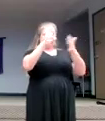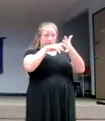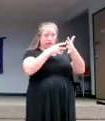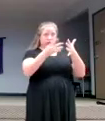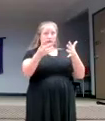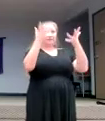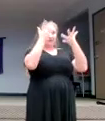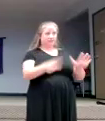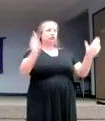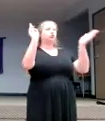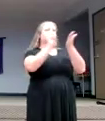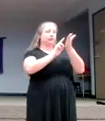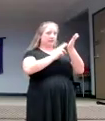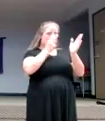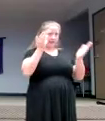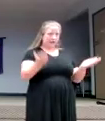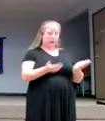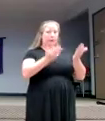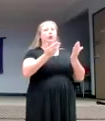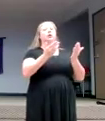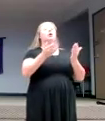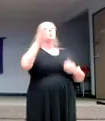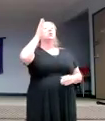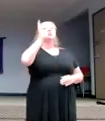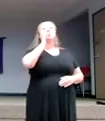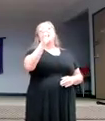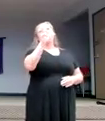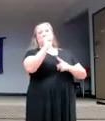We already did the sign in and registration presentation should last about 30 minutes or